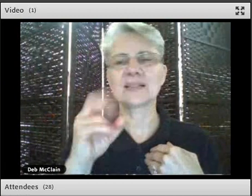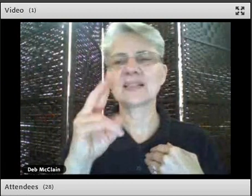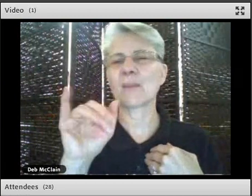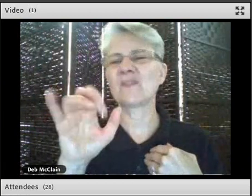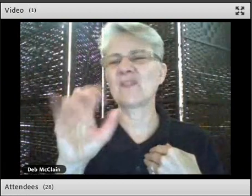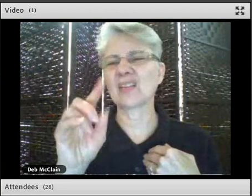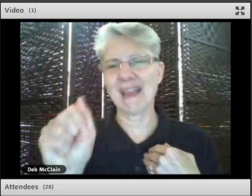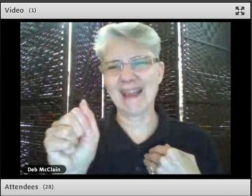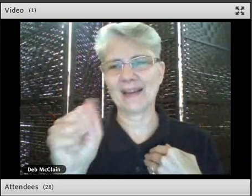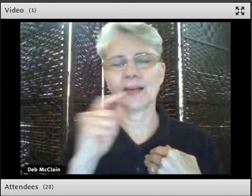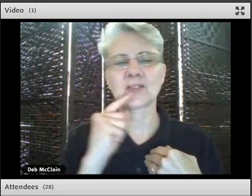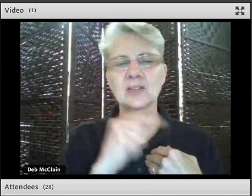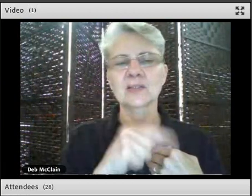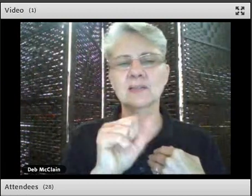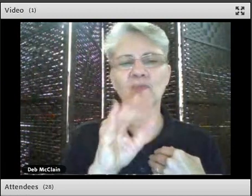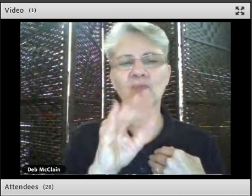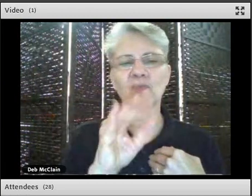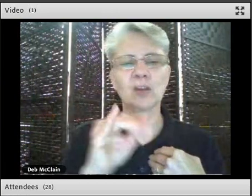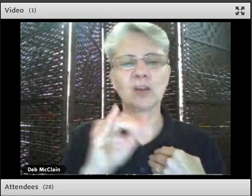For your OPAC considerations --